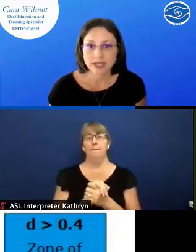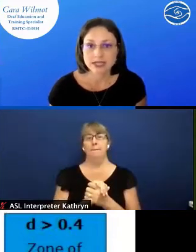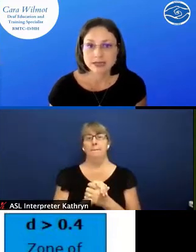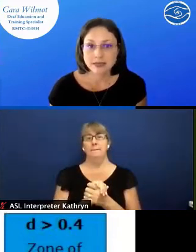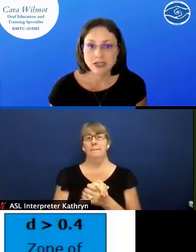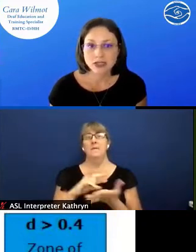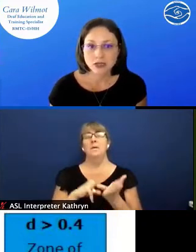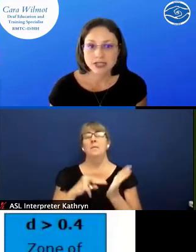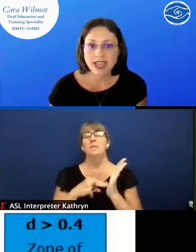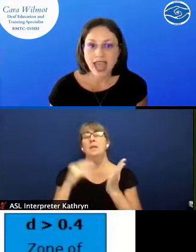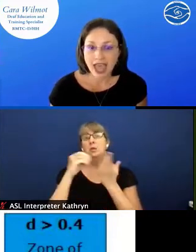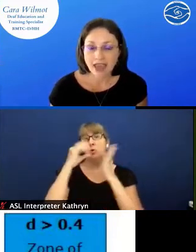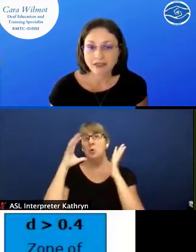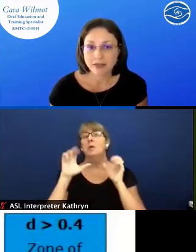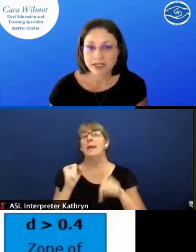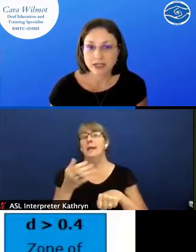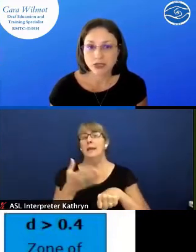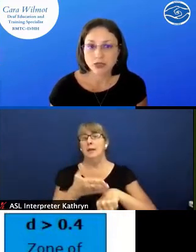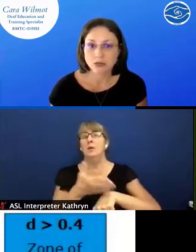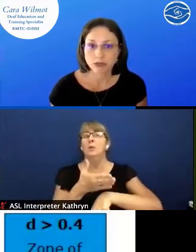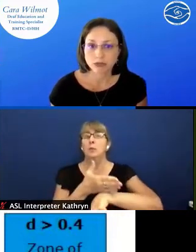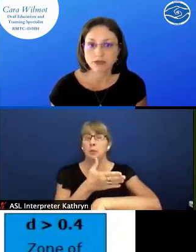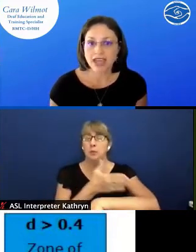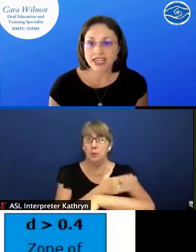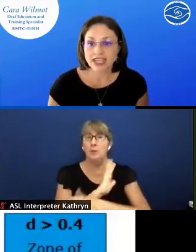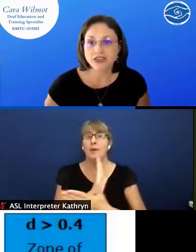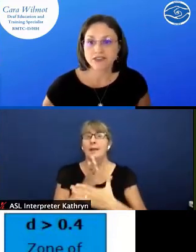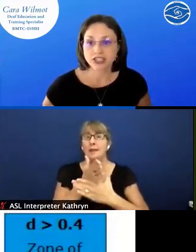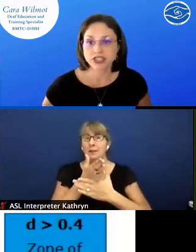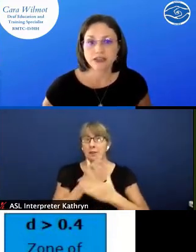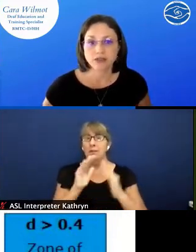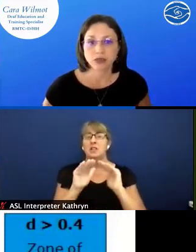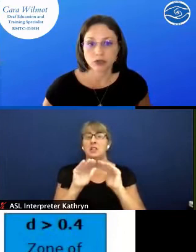This means students have the potential to improve at intervention local groups.